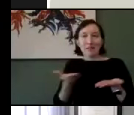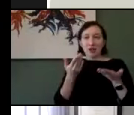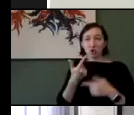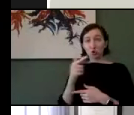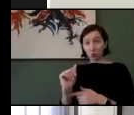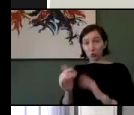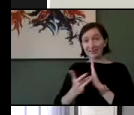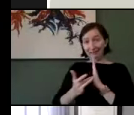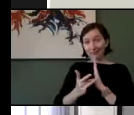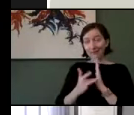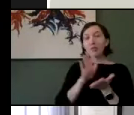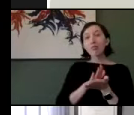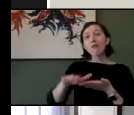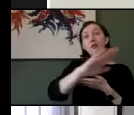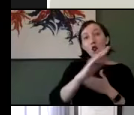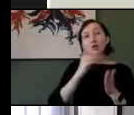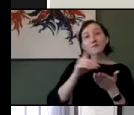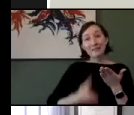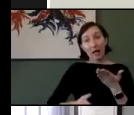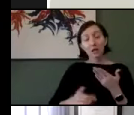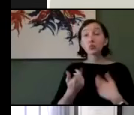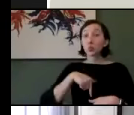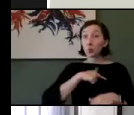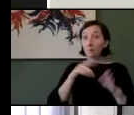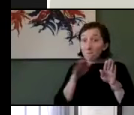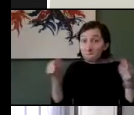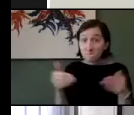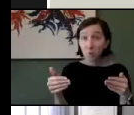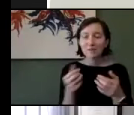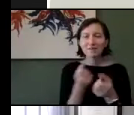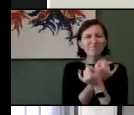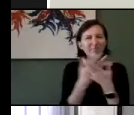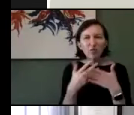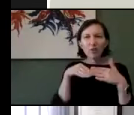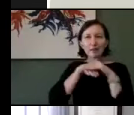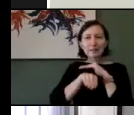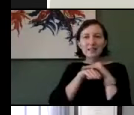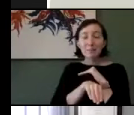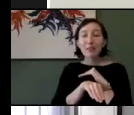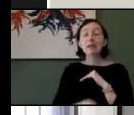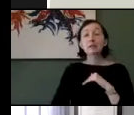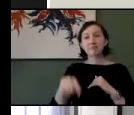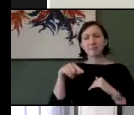We're focused on all things accessibility. This has been incredibly exciting